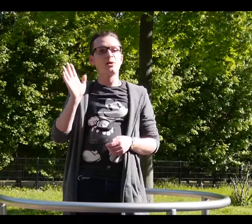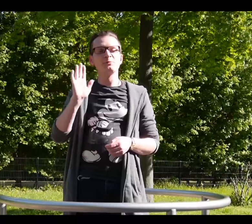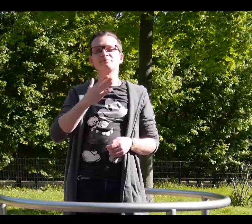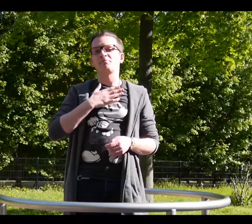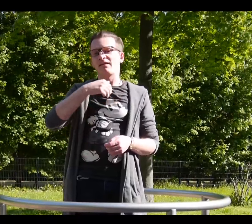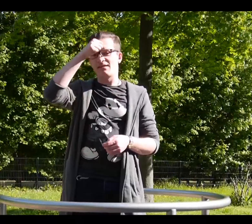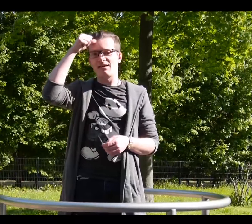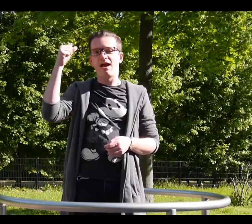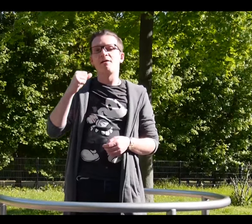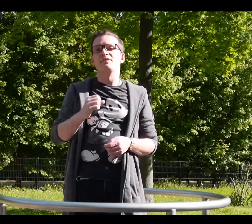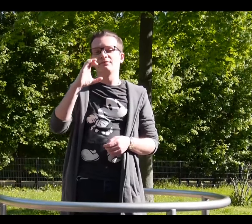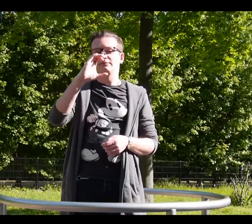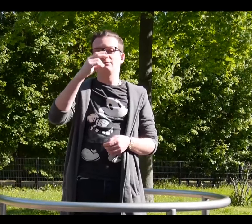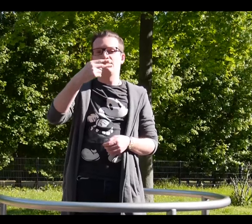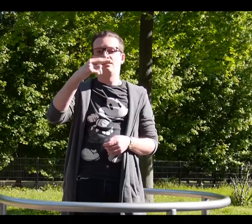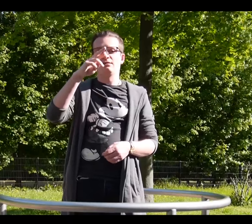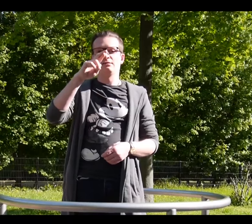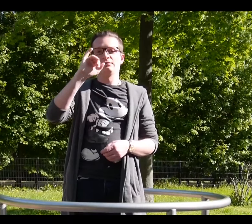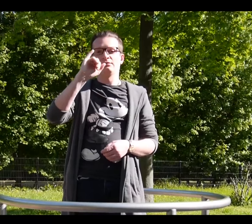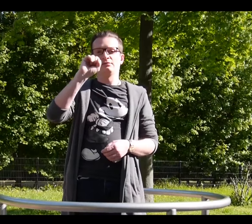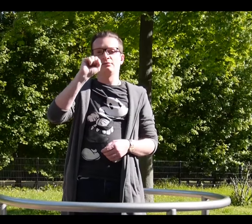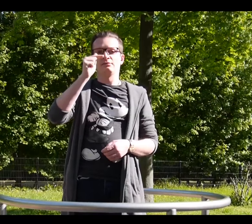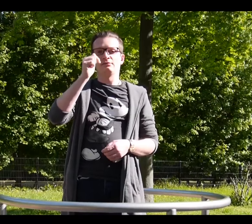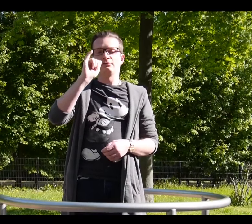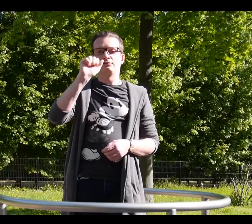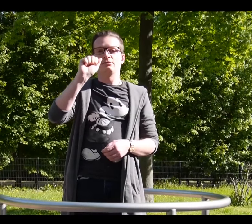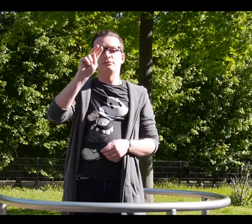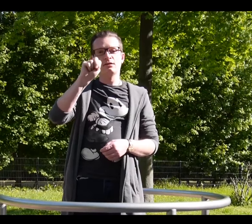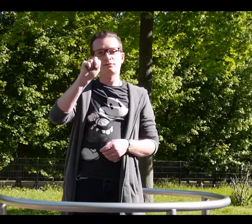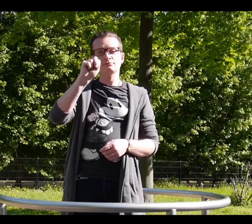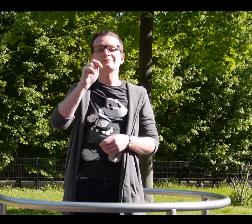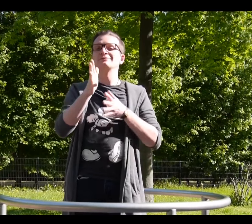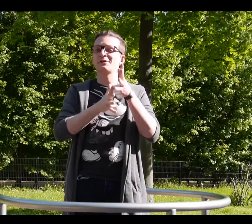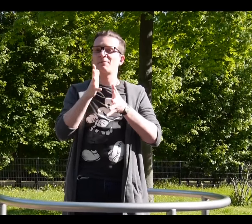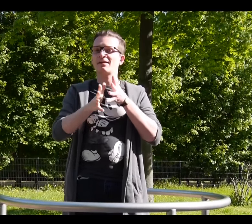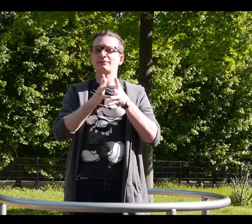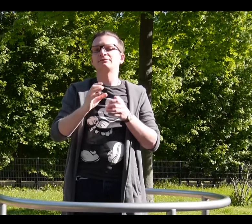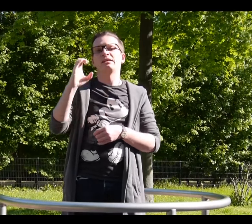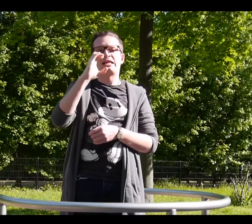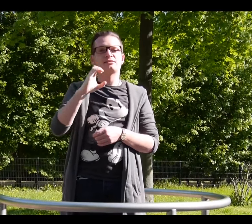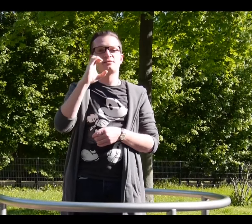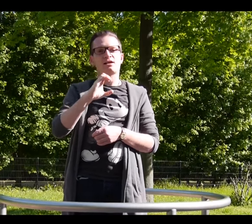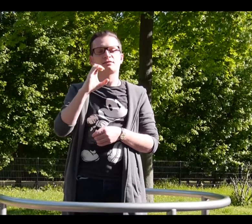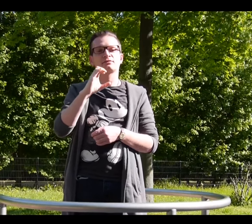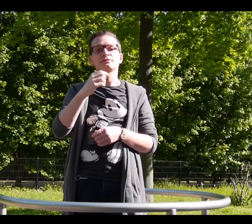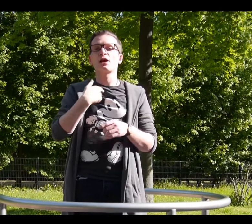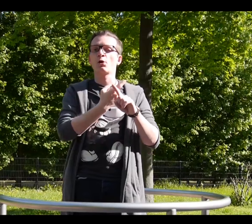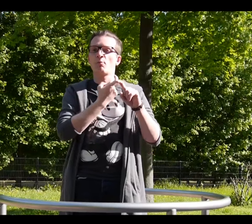Hello, my name is Christian (sign name).